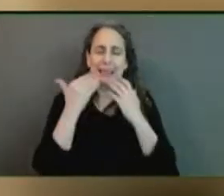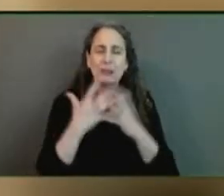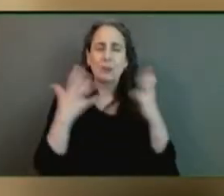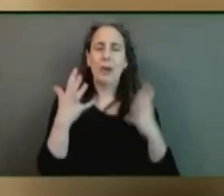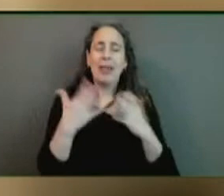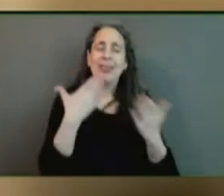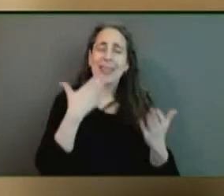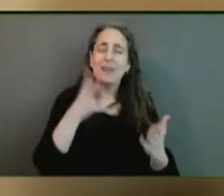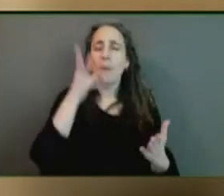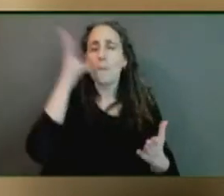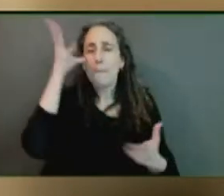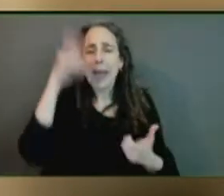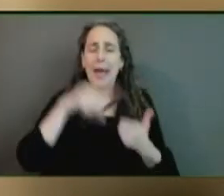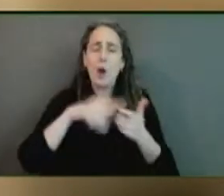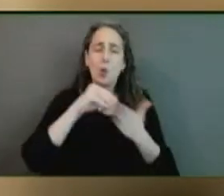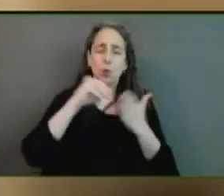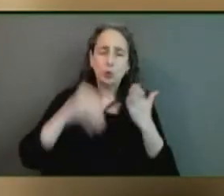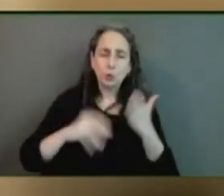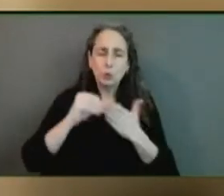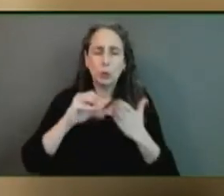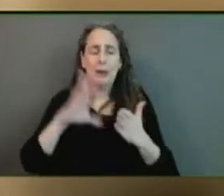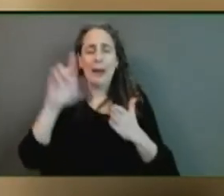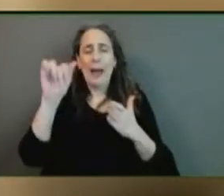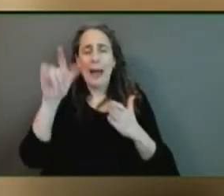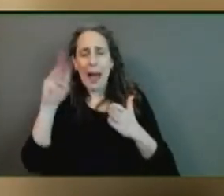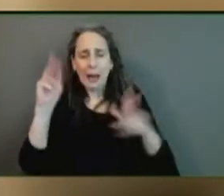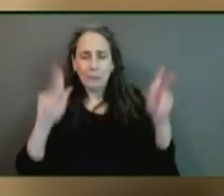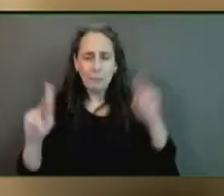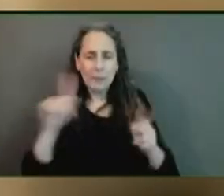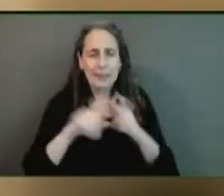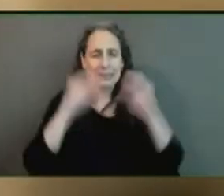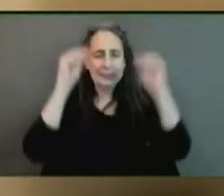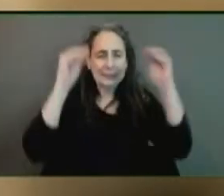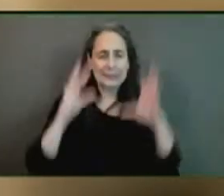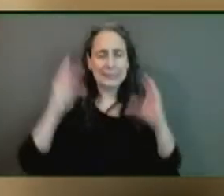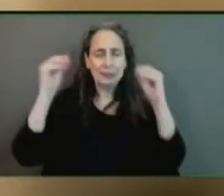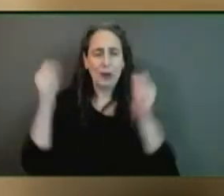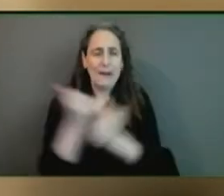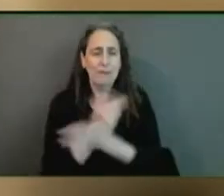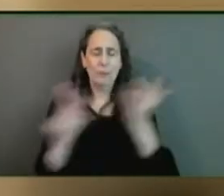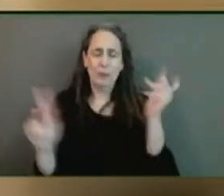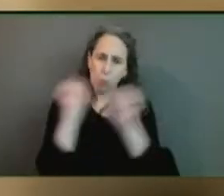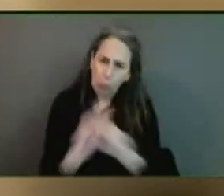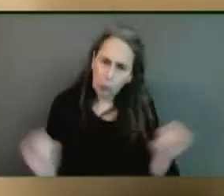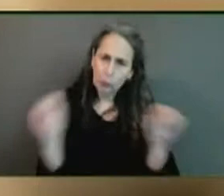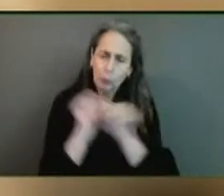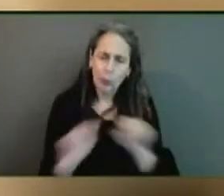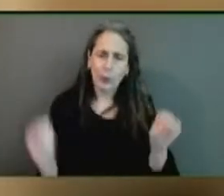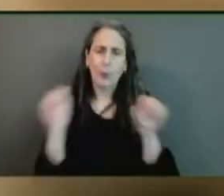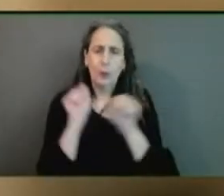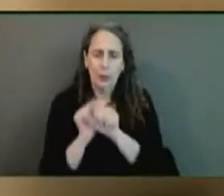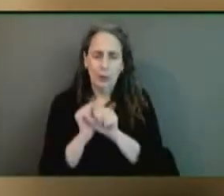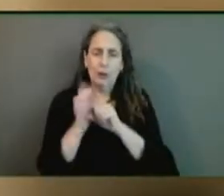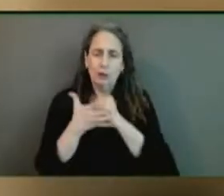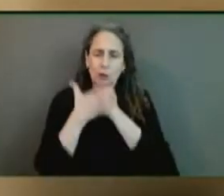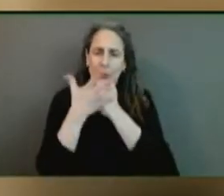evening. Thank you so much. And thank you to all of the parents , students, administrators to